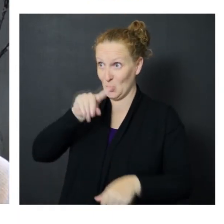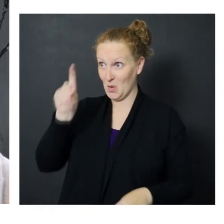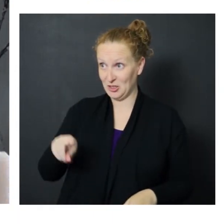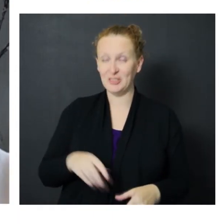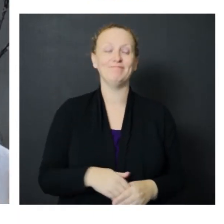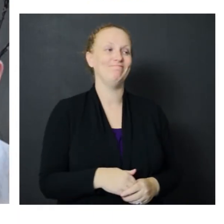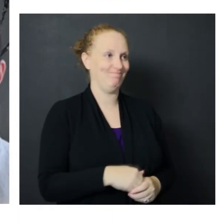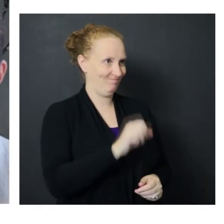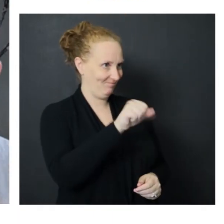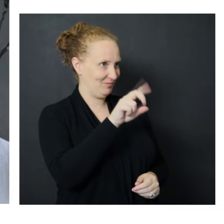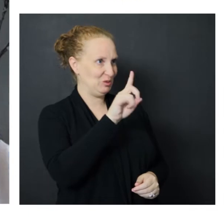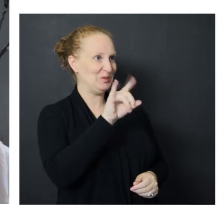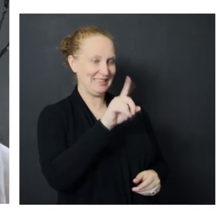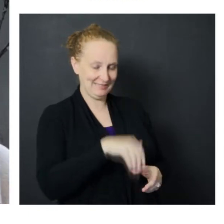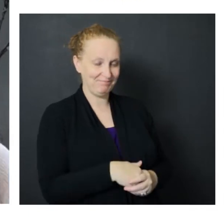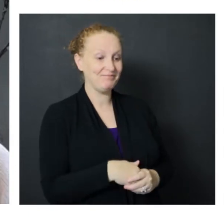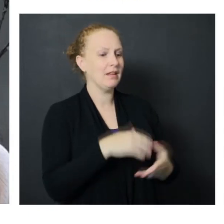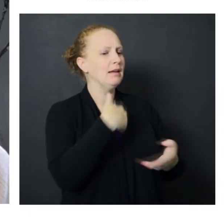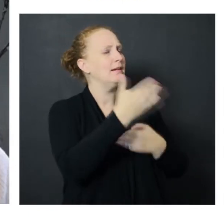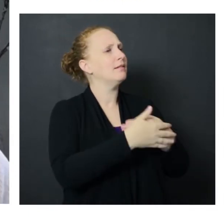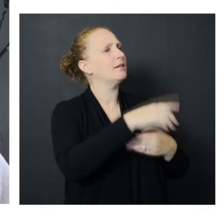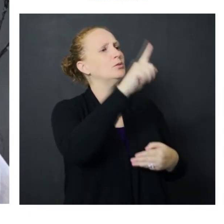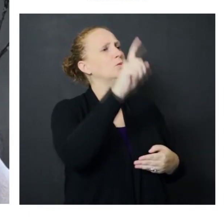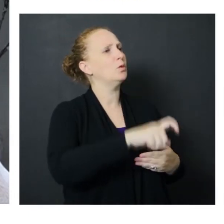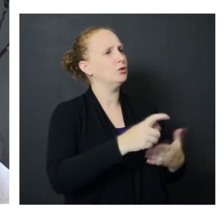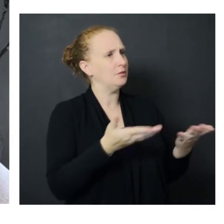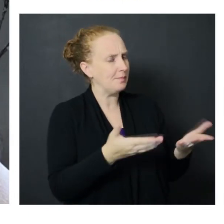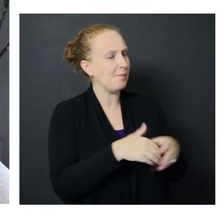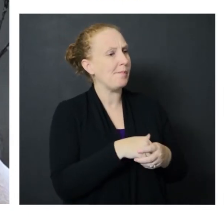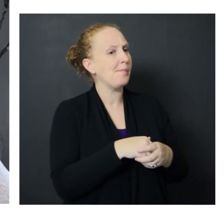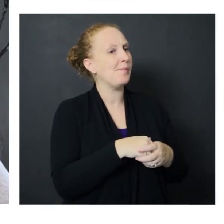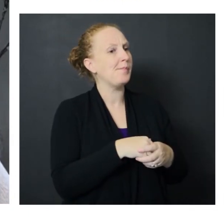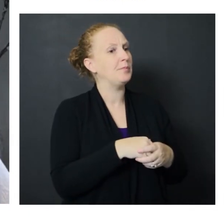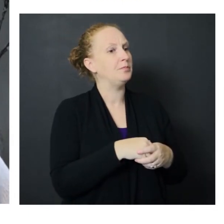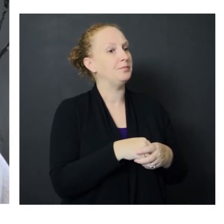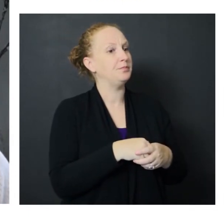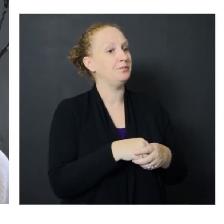That brings me to the next question. What are your thoughts on how this new